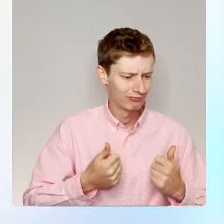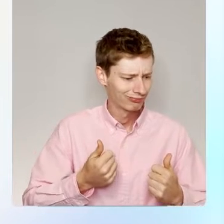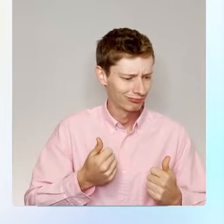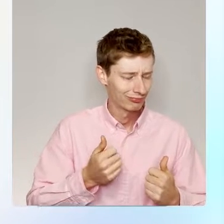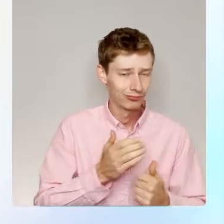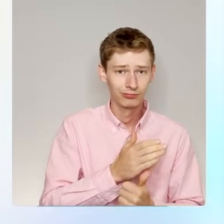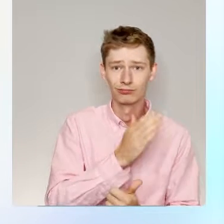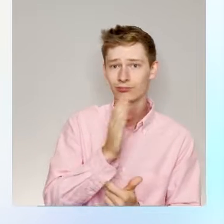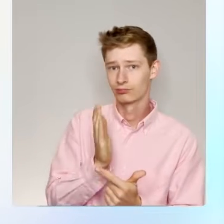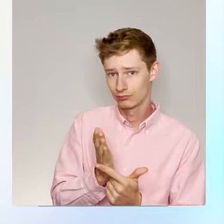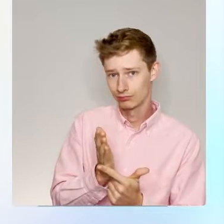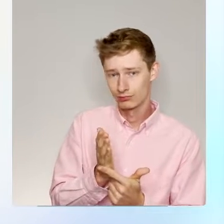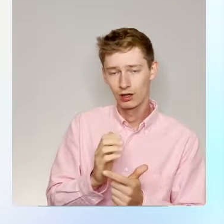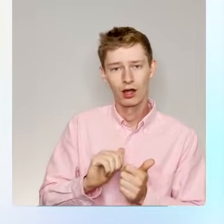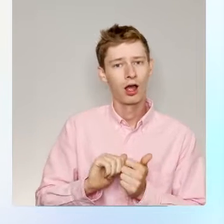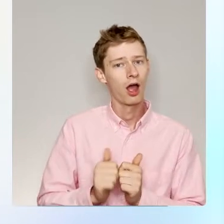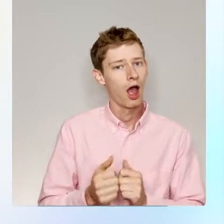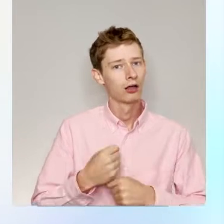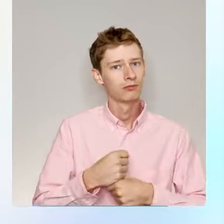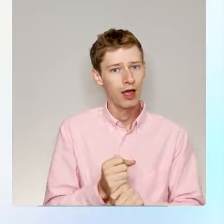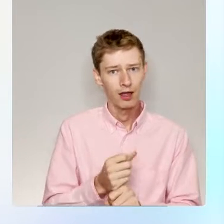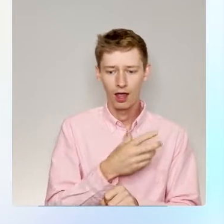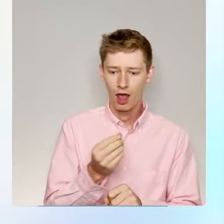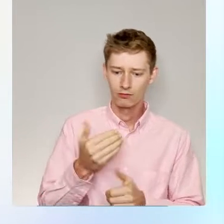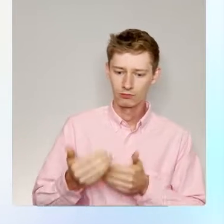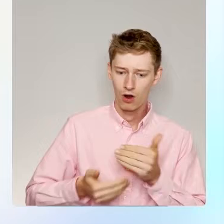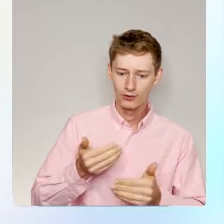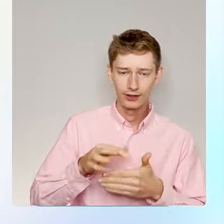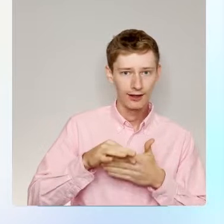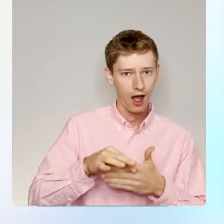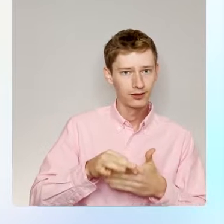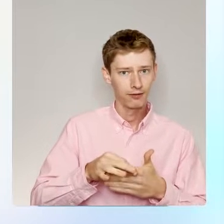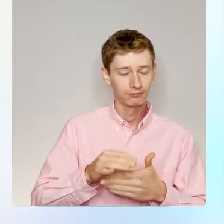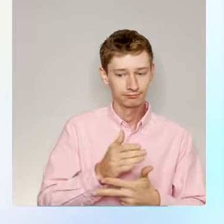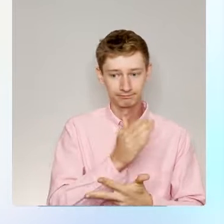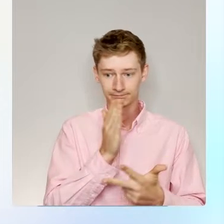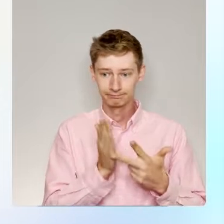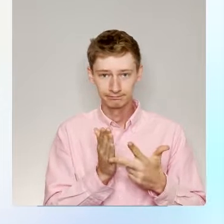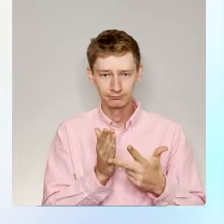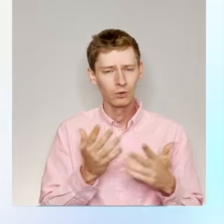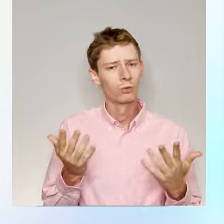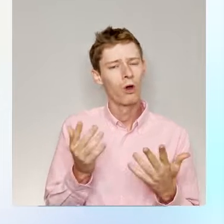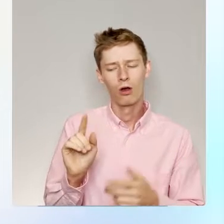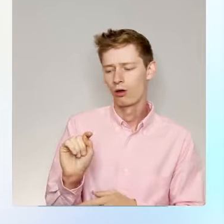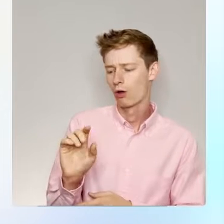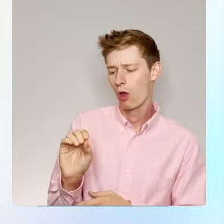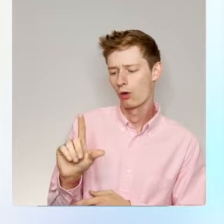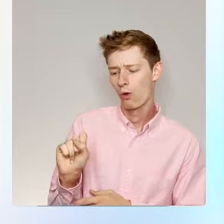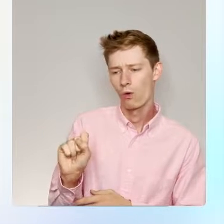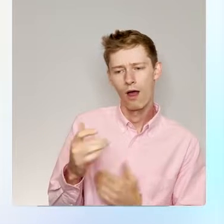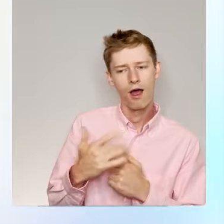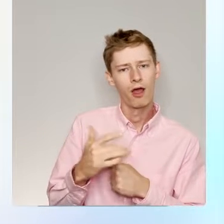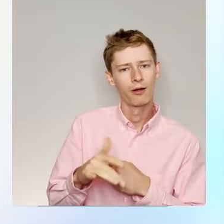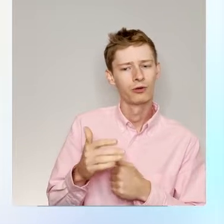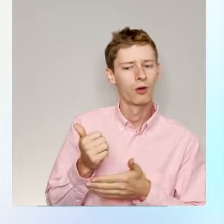Then, how do we create and process our content? And finally, what tools are available to help develop and polish our WebXR app?